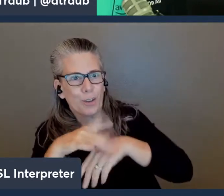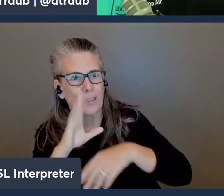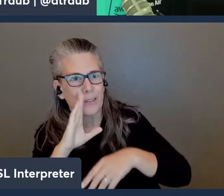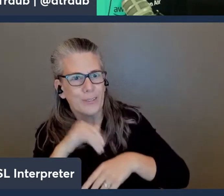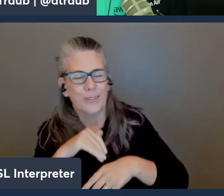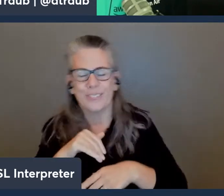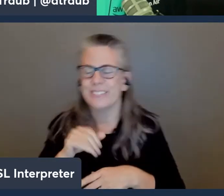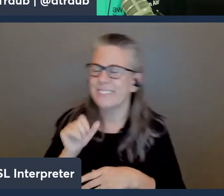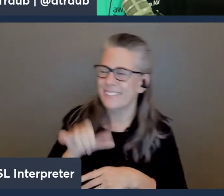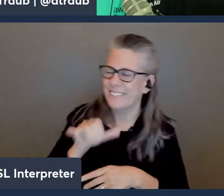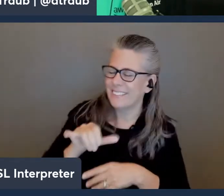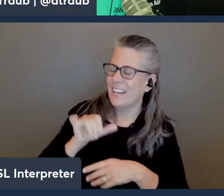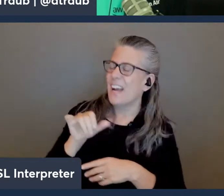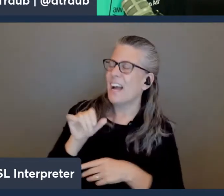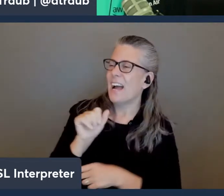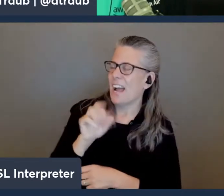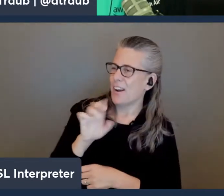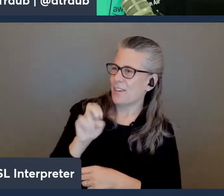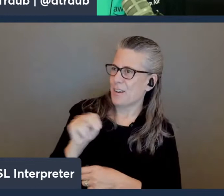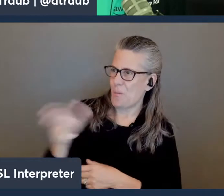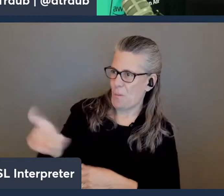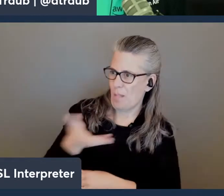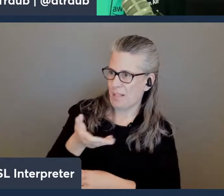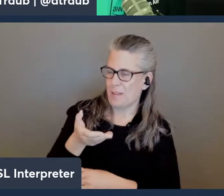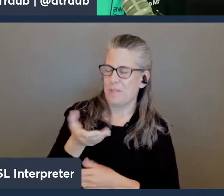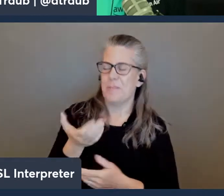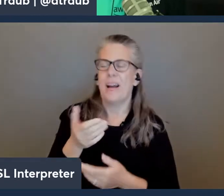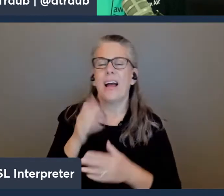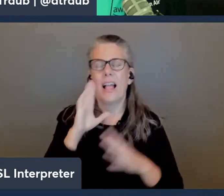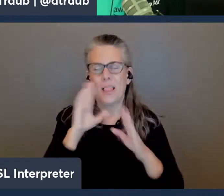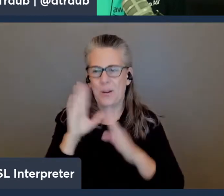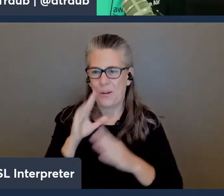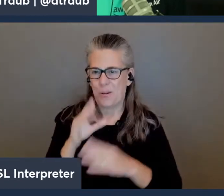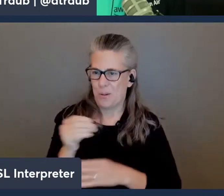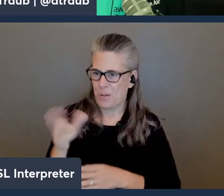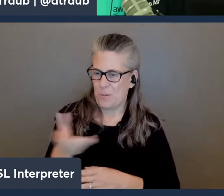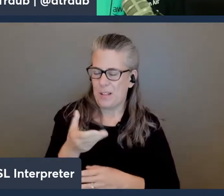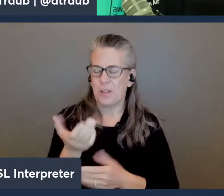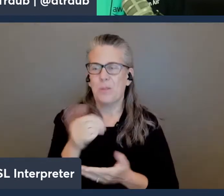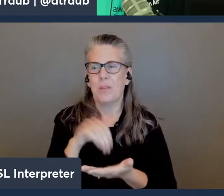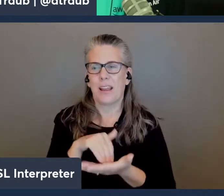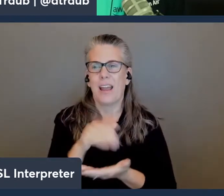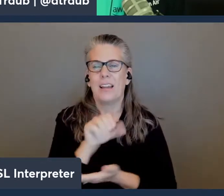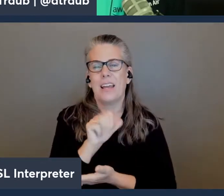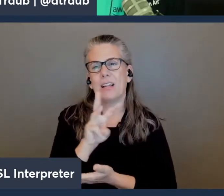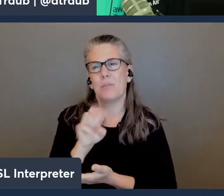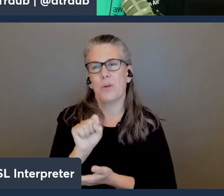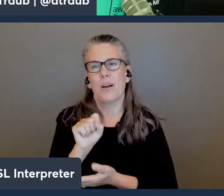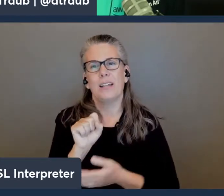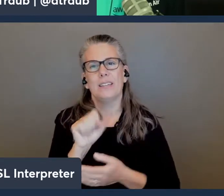Hello, and welcome here to another edition of this AWS on Air, a show where we talk about the latest and greatest